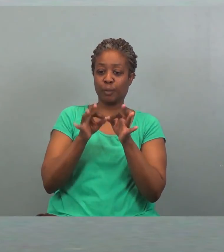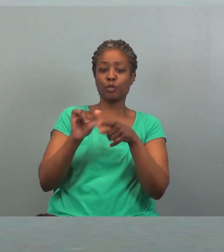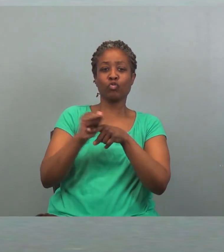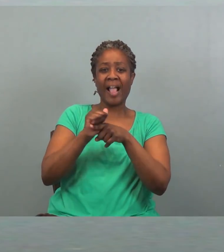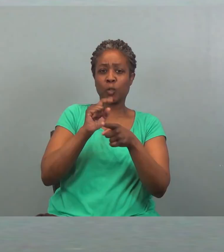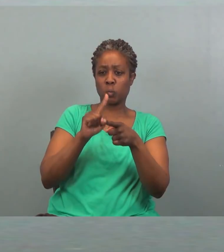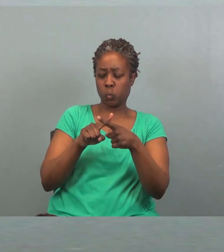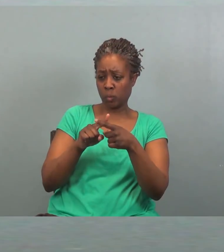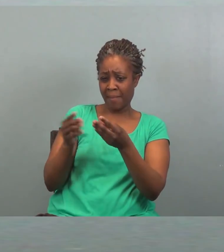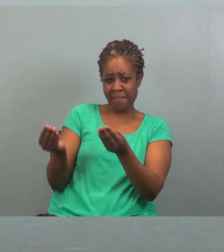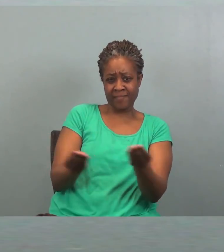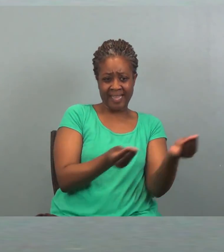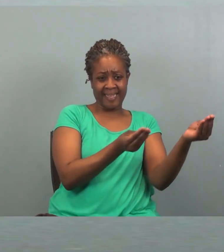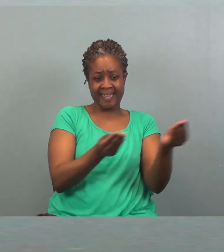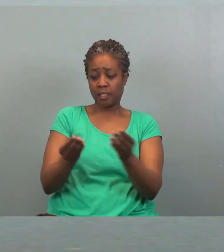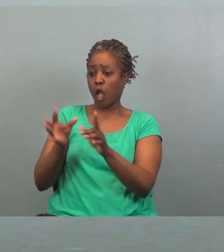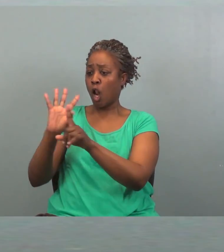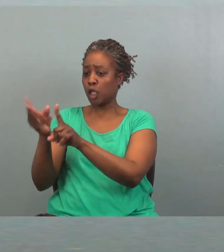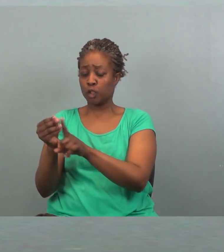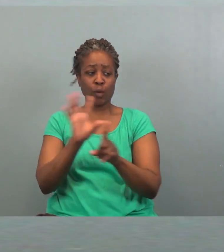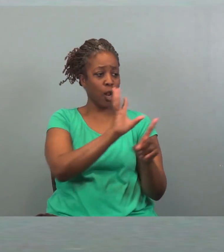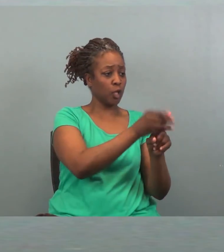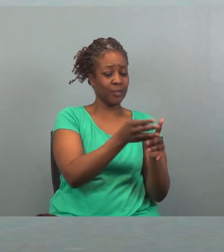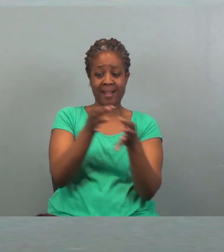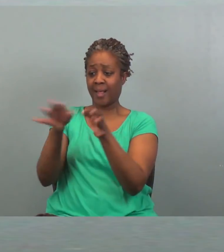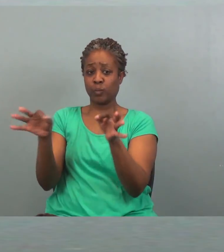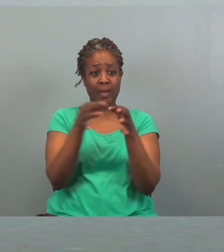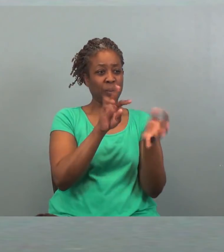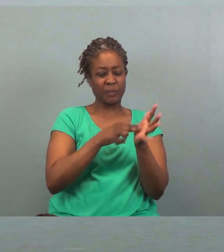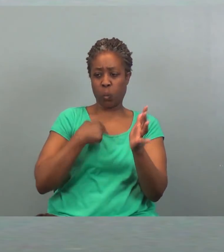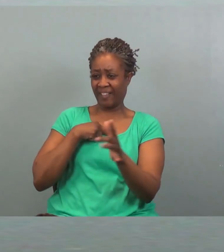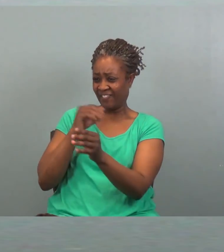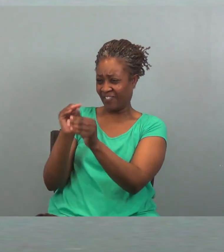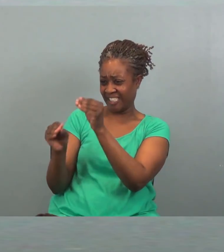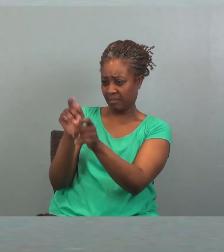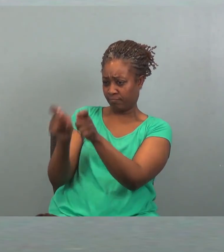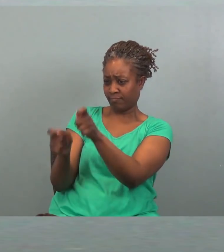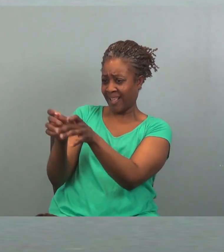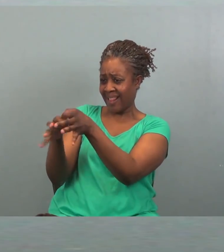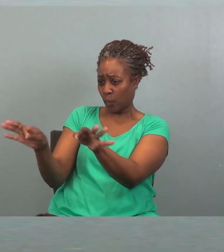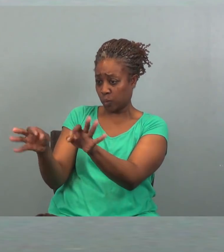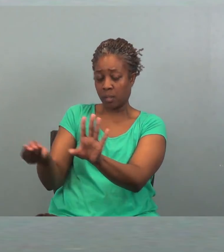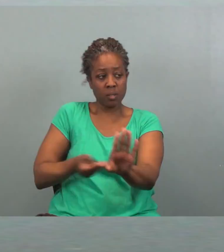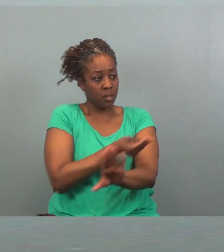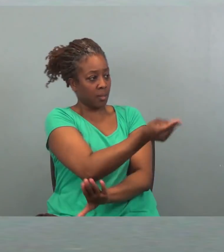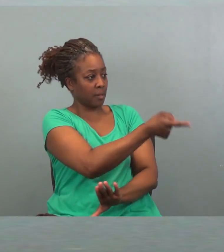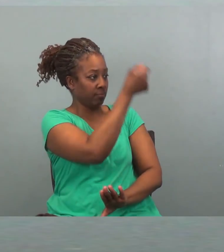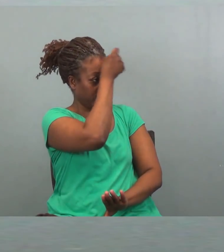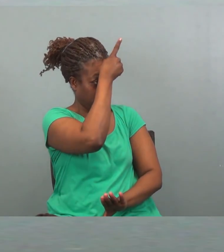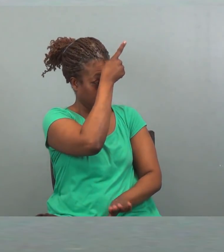We interpreters are trained to mediate between cultures and languages, which often entails "fixing"